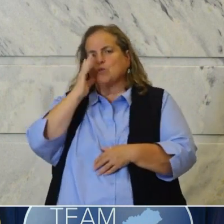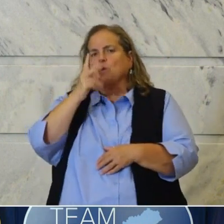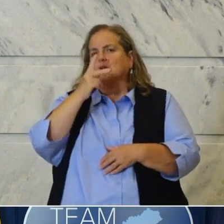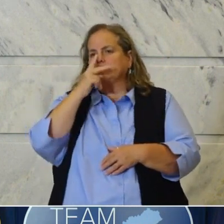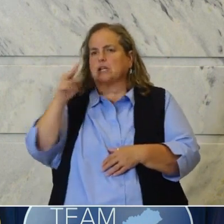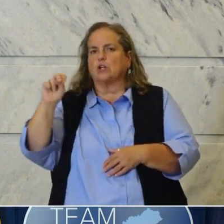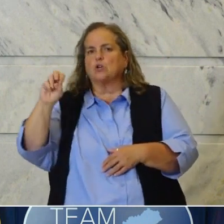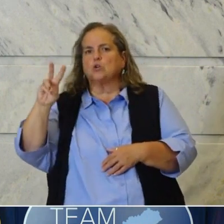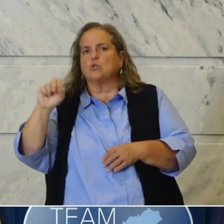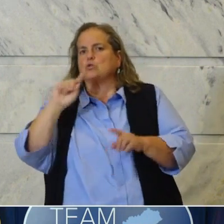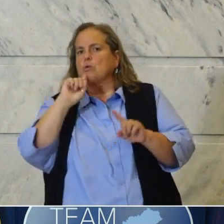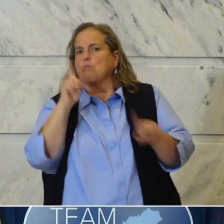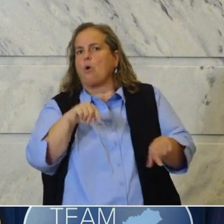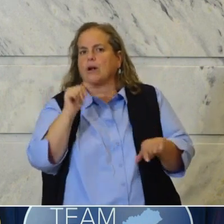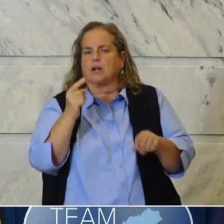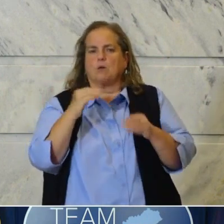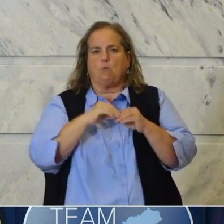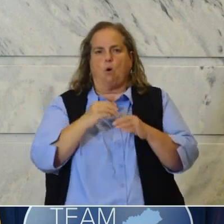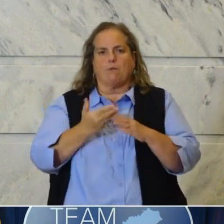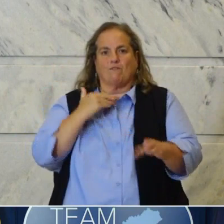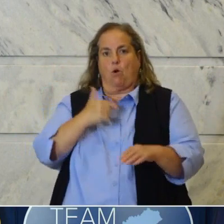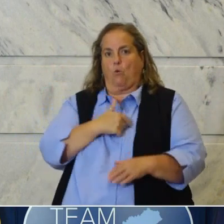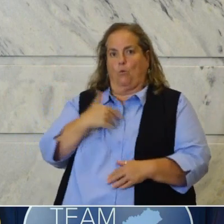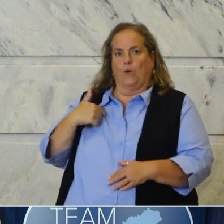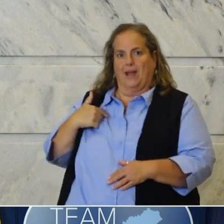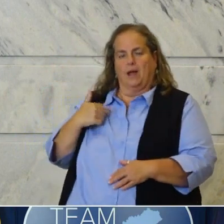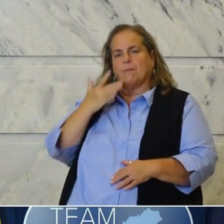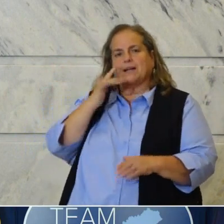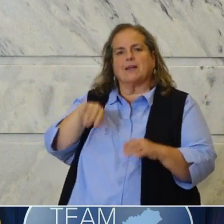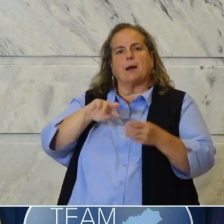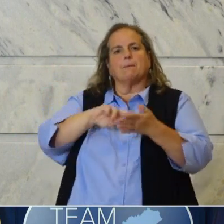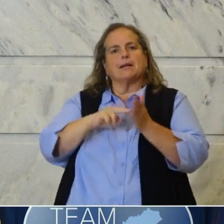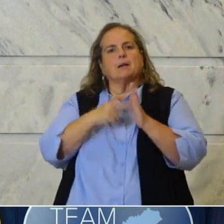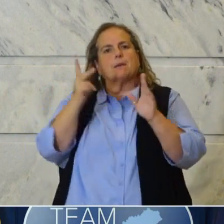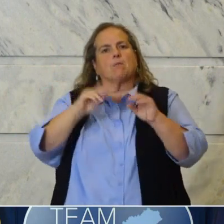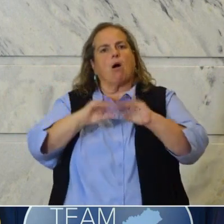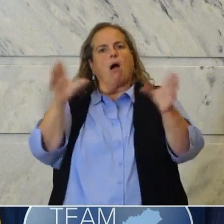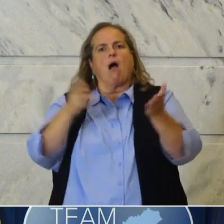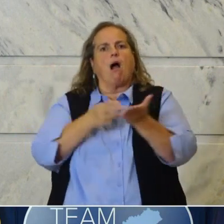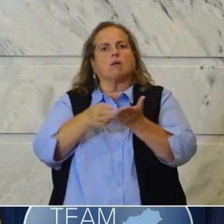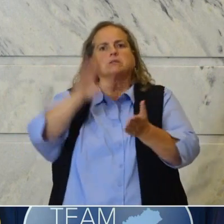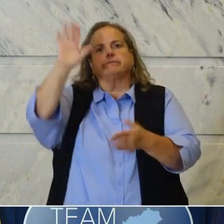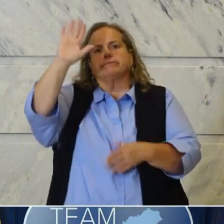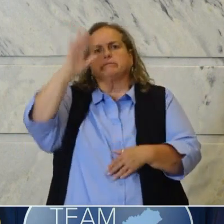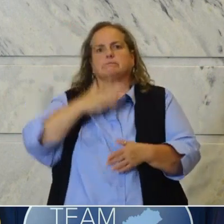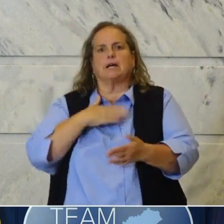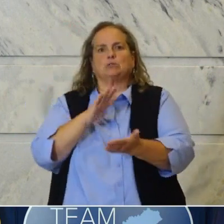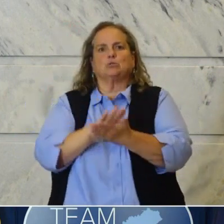good thing. That means people are being transparent and we need schools to be transparent.